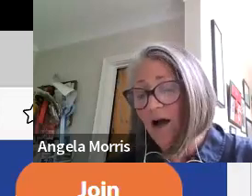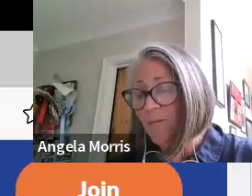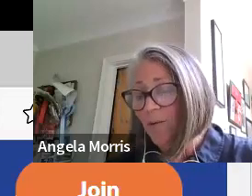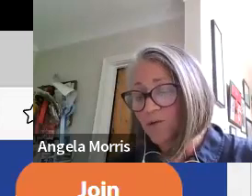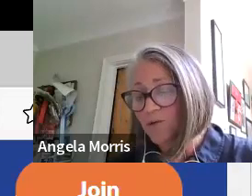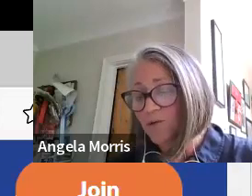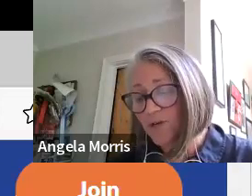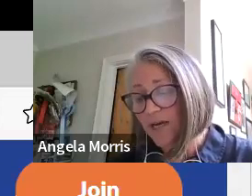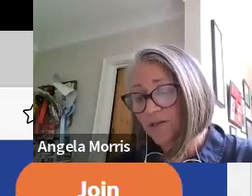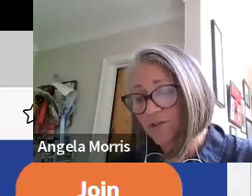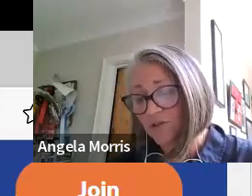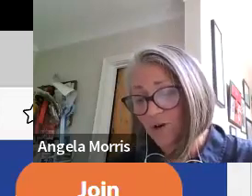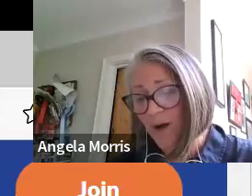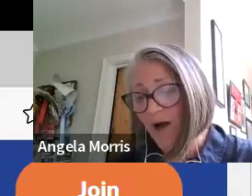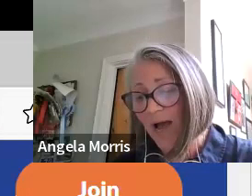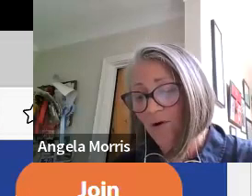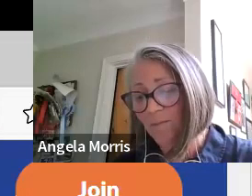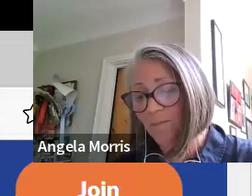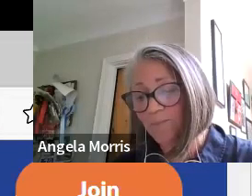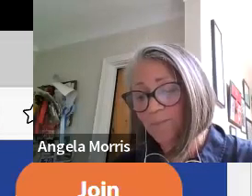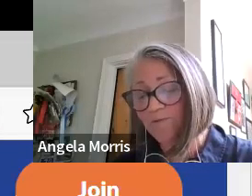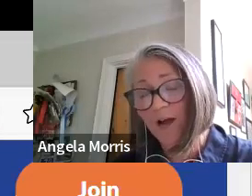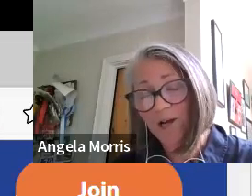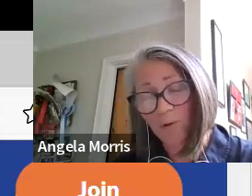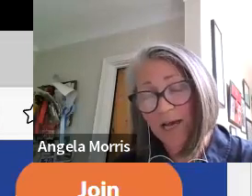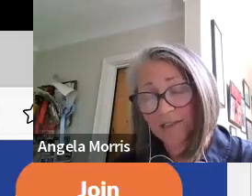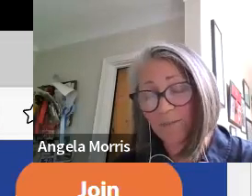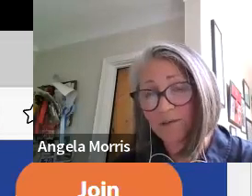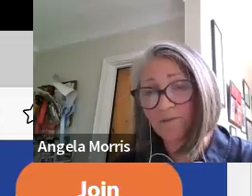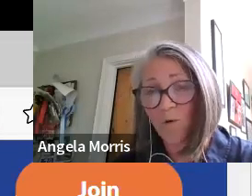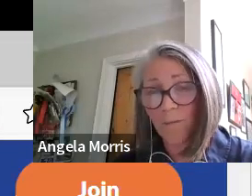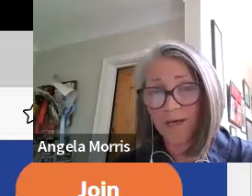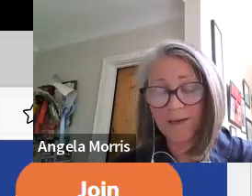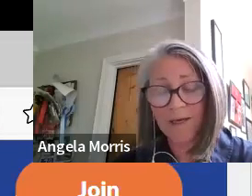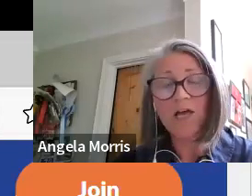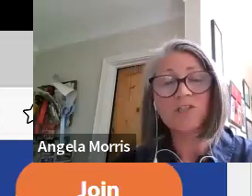I want to just relay a little story about how valuable it has been for me.